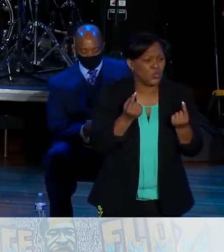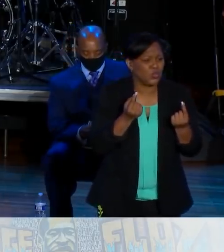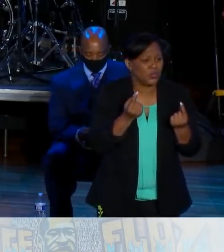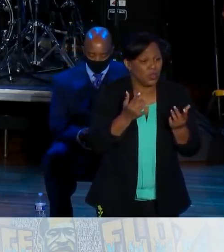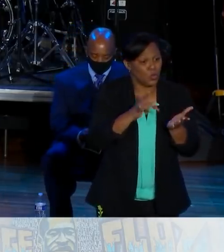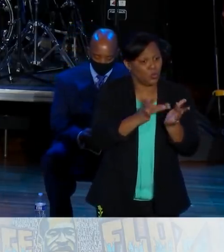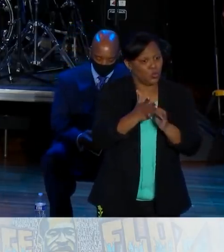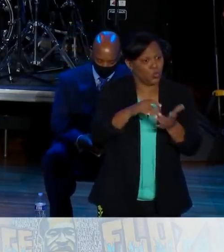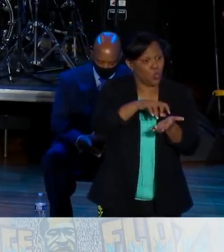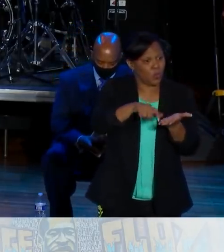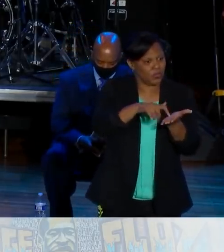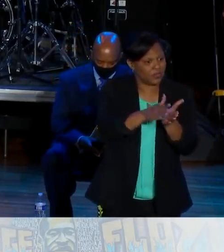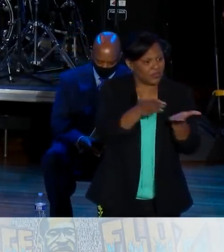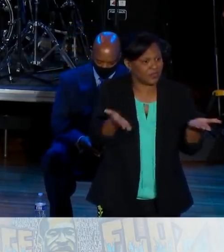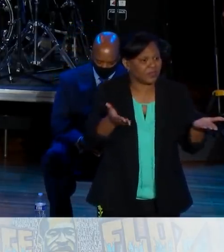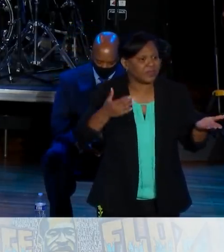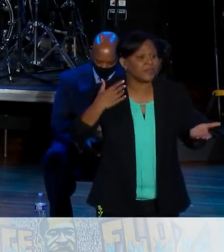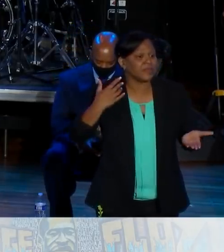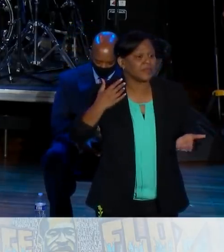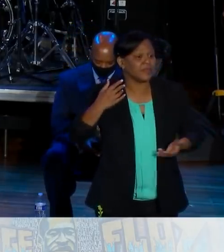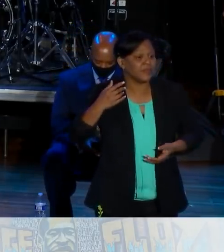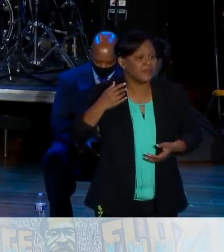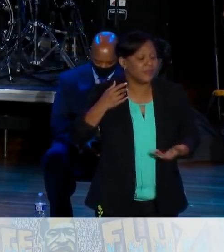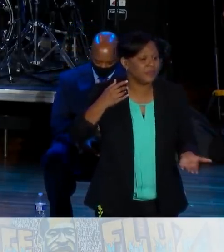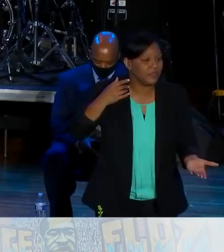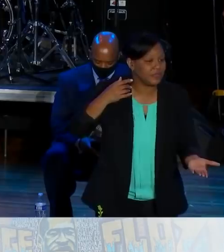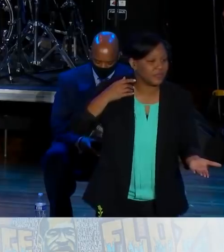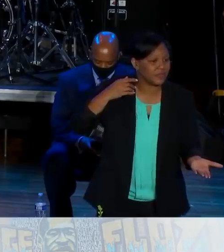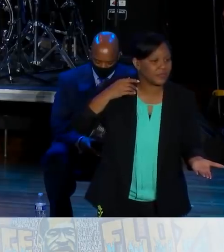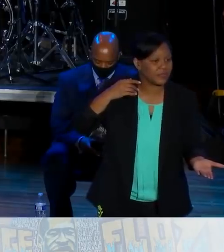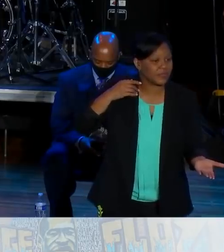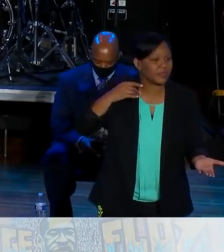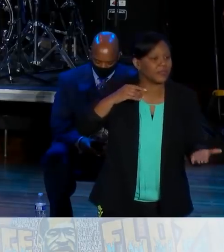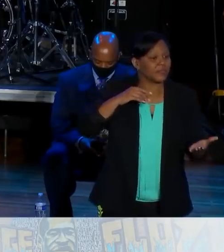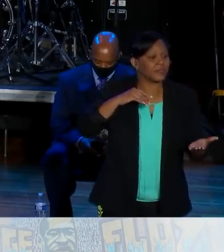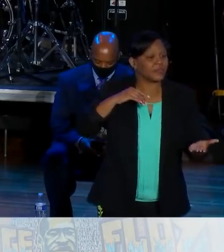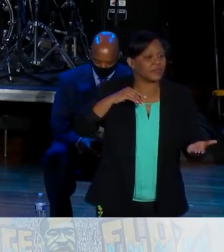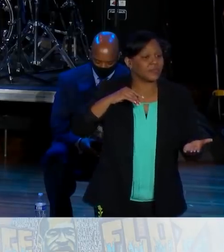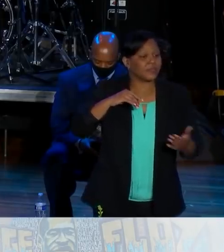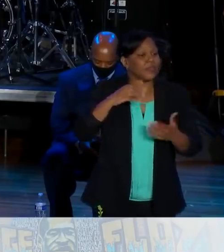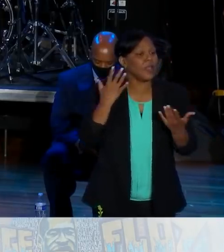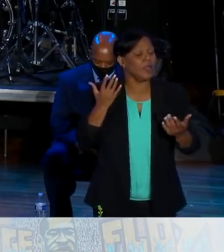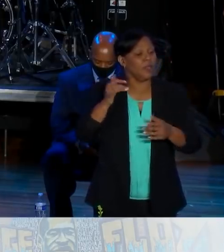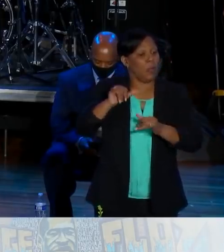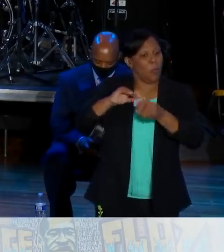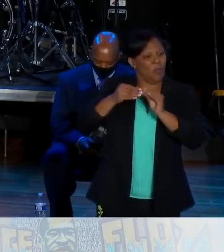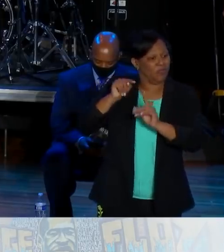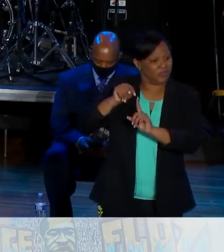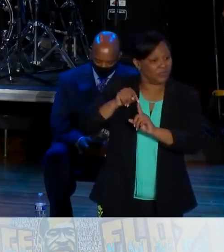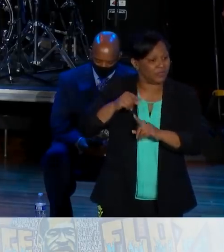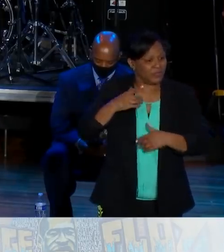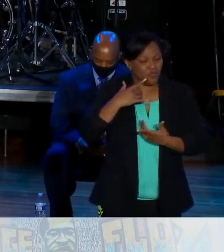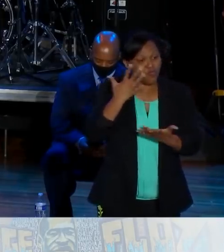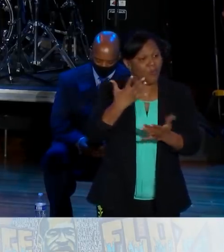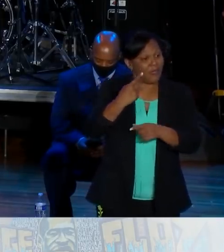LET ME ASK THOSE OF YOU THAT IN THE TRADITIONS OF EULOGIES NEED A SCRIPTURAL REEARNS, GO TO